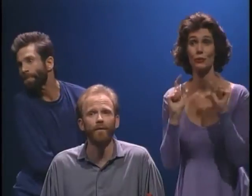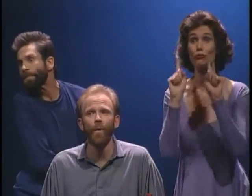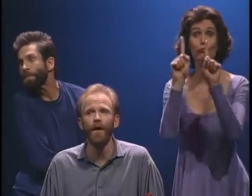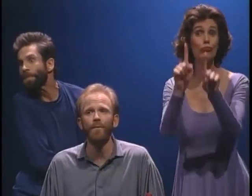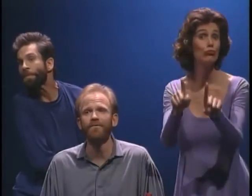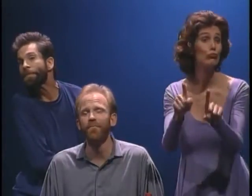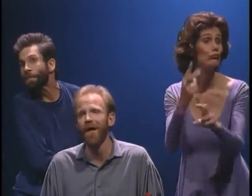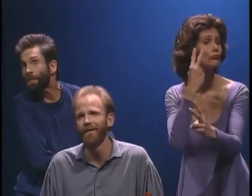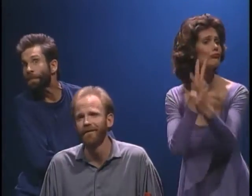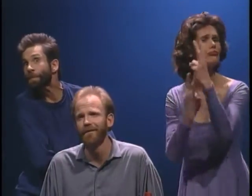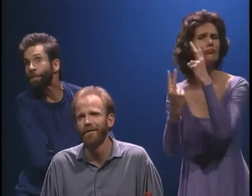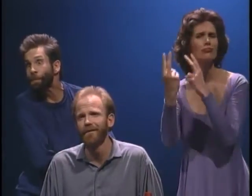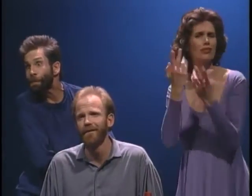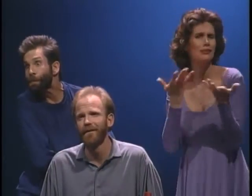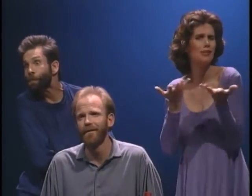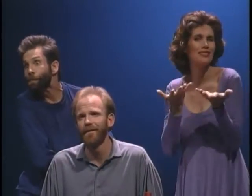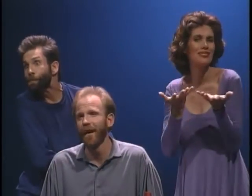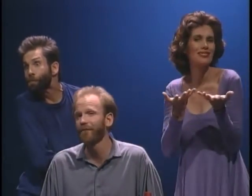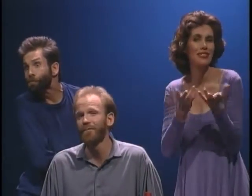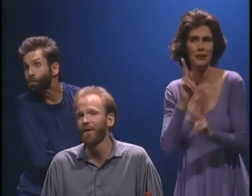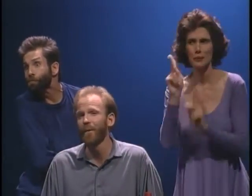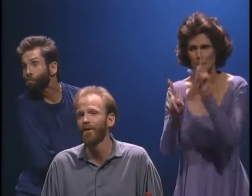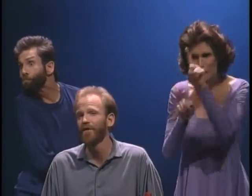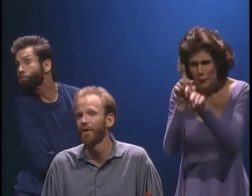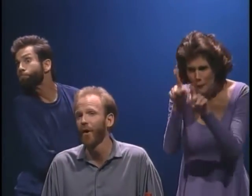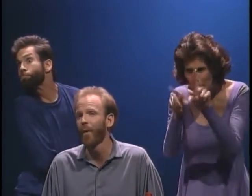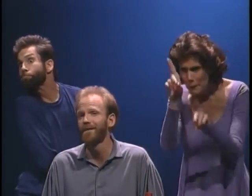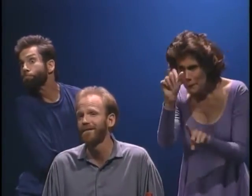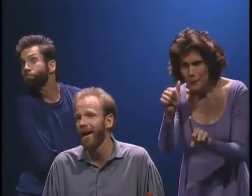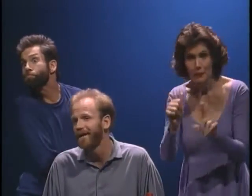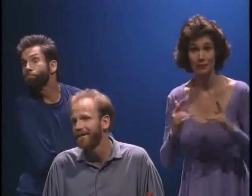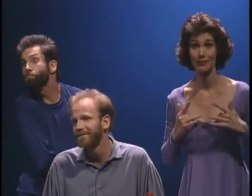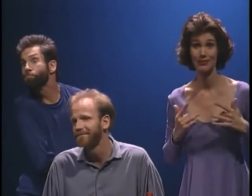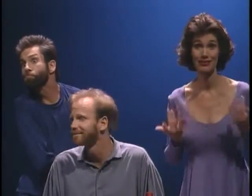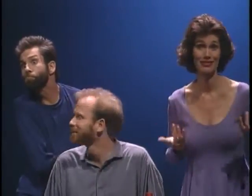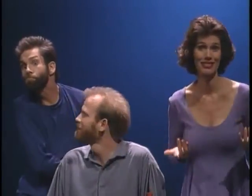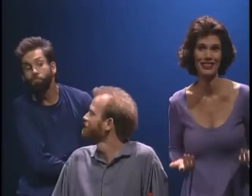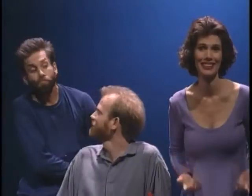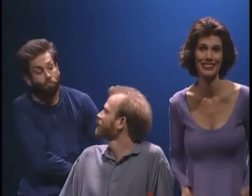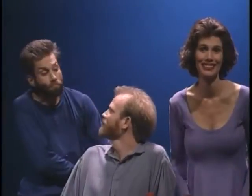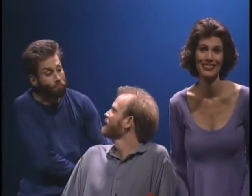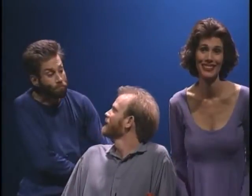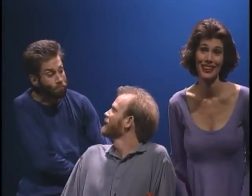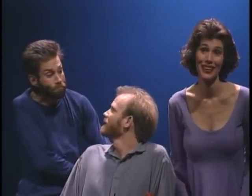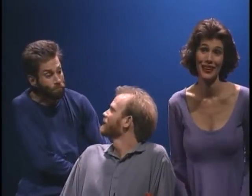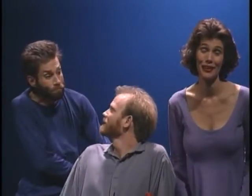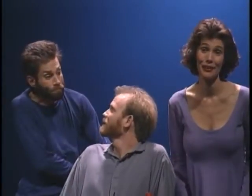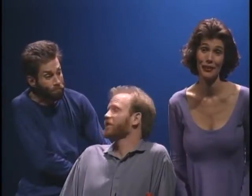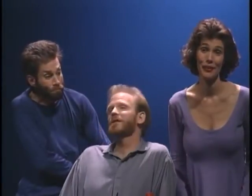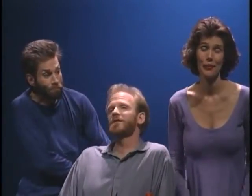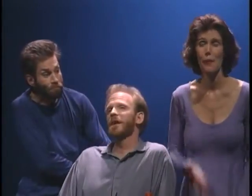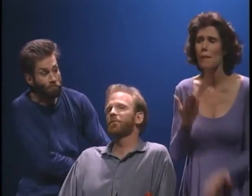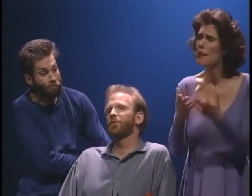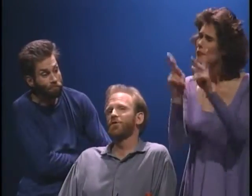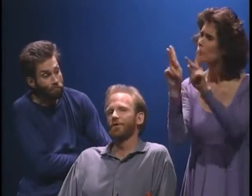where we've been everybody wants to know what it's like see a disabled person